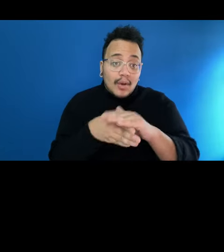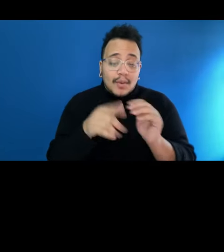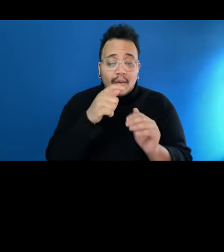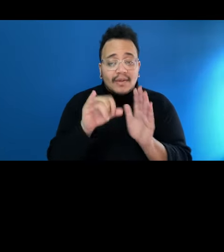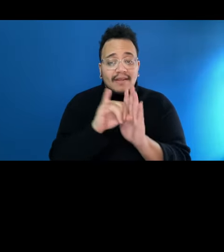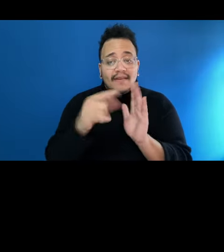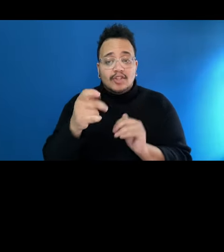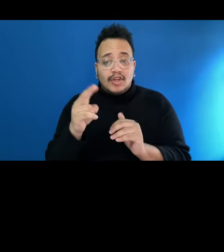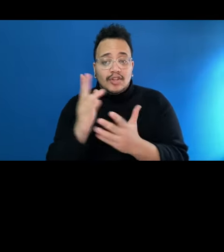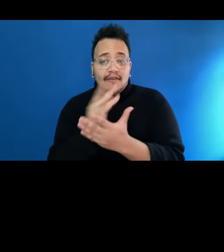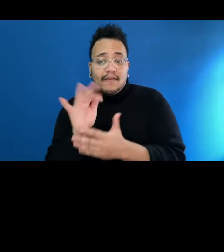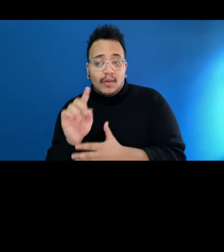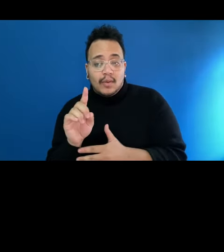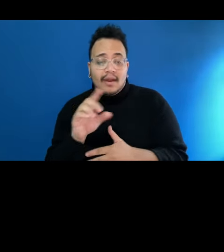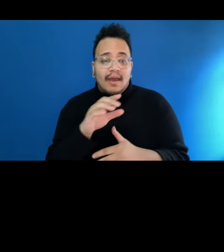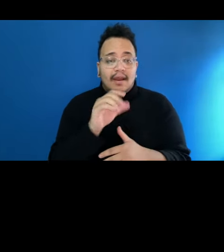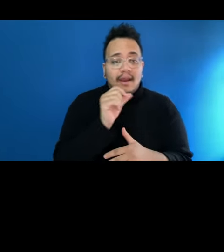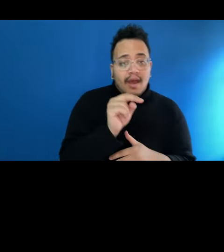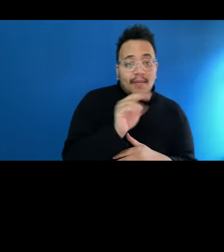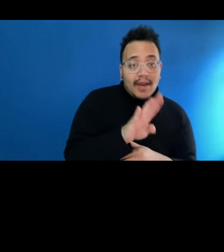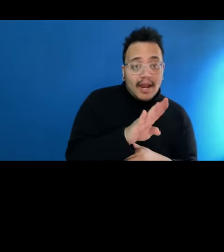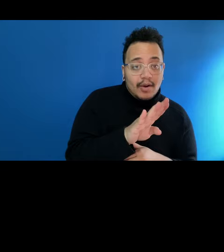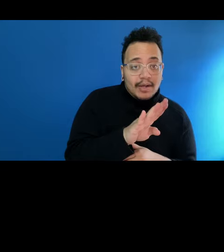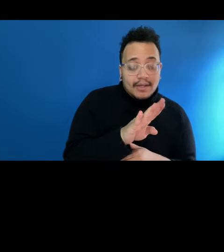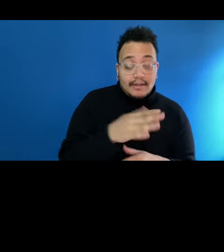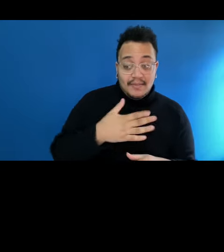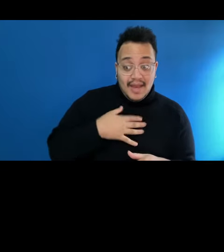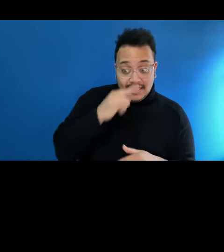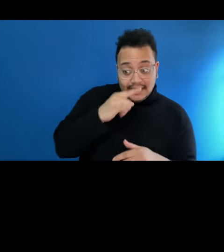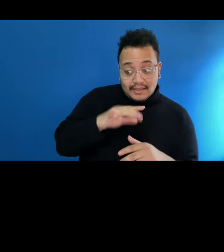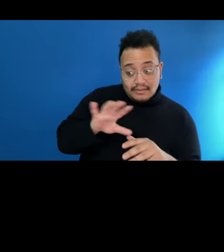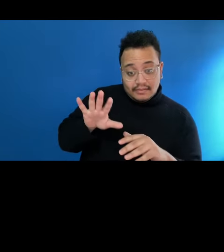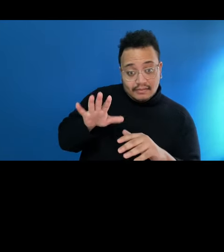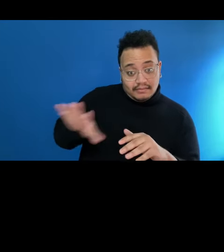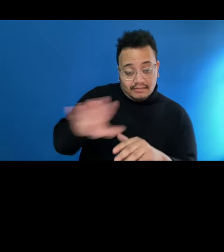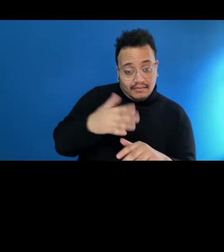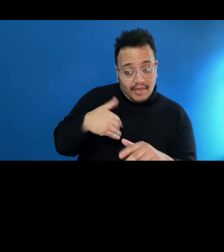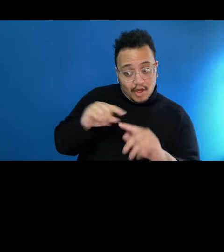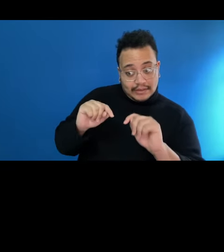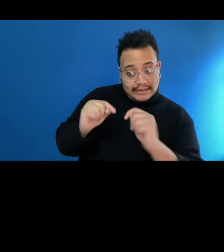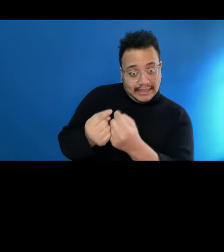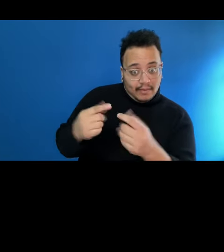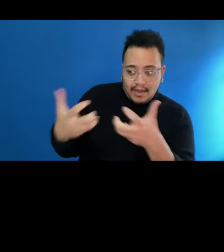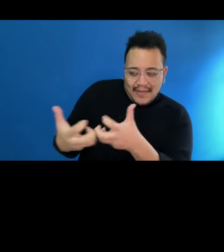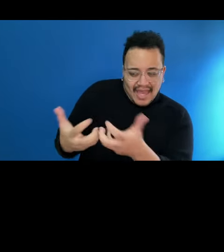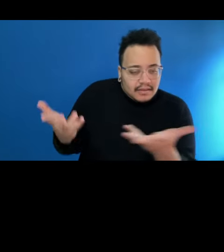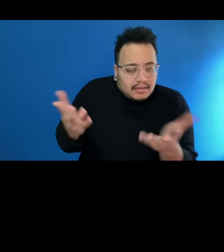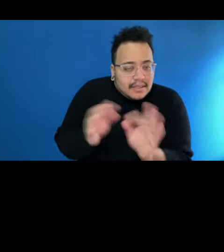My kids are on their team and those are just their teammates to them. Let kids play Wisconsin. Wisconsin.